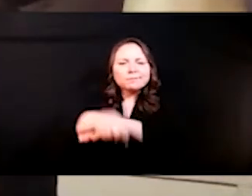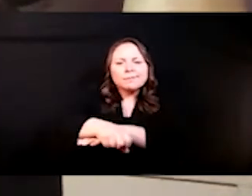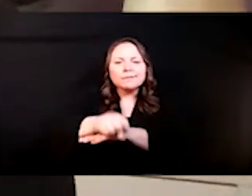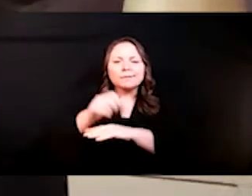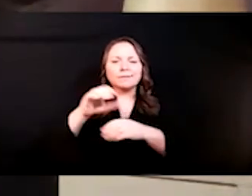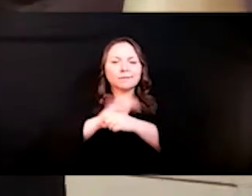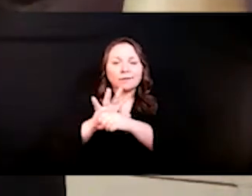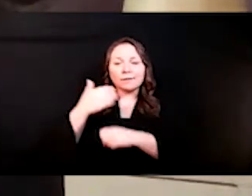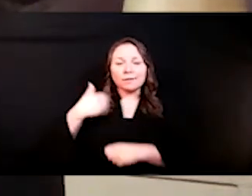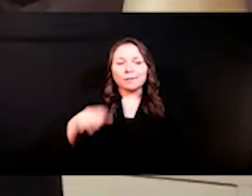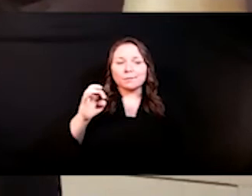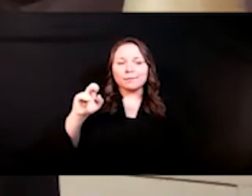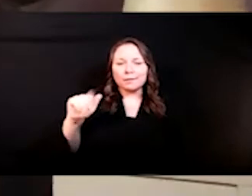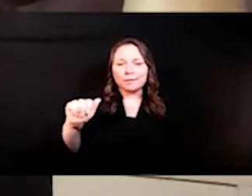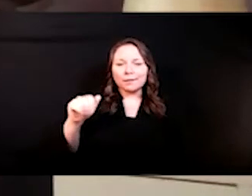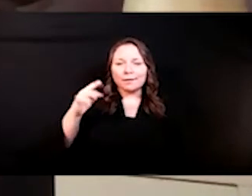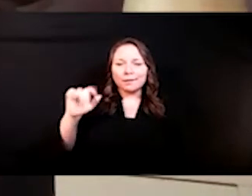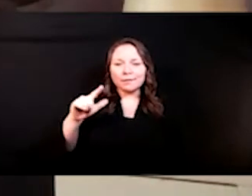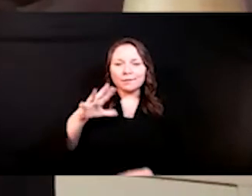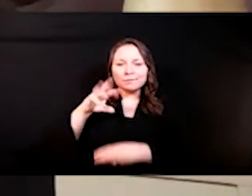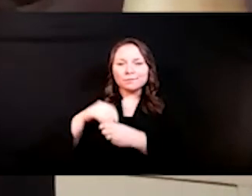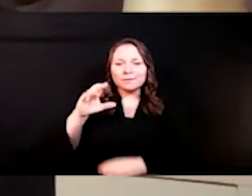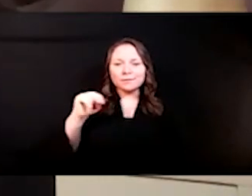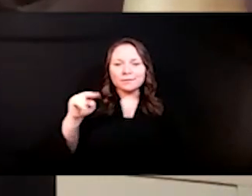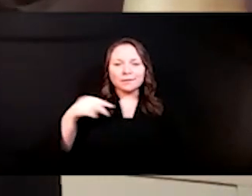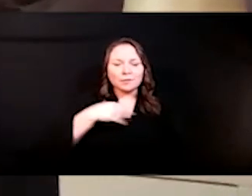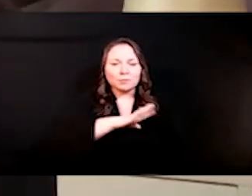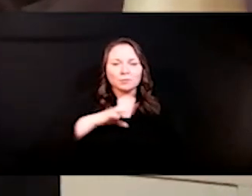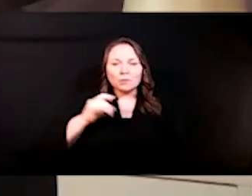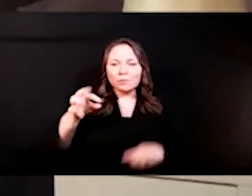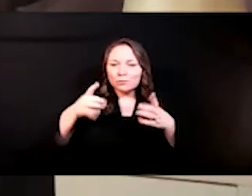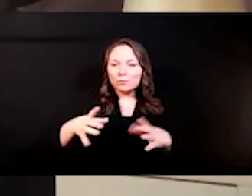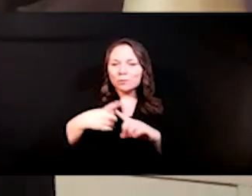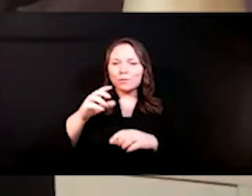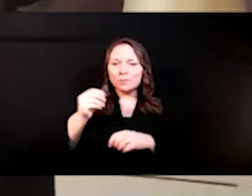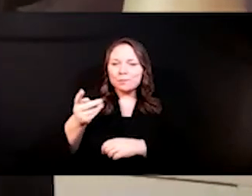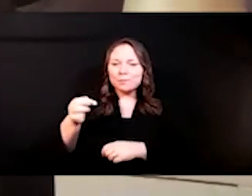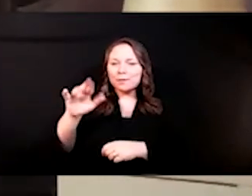ERICA HILL, CNN ANCHOR AND NATIONAL CORRESPONDENT AND A PROUD MEMBER OF THE AMERICARES